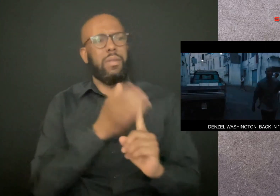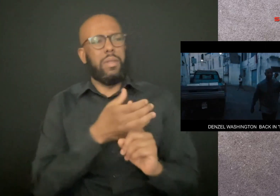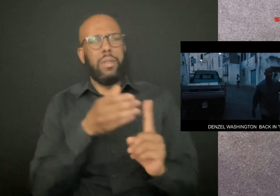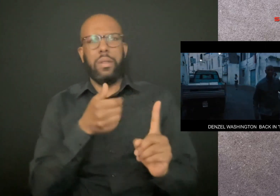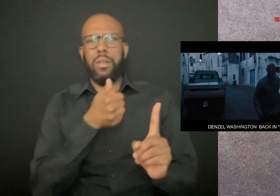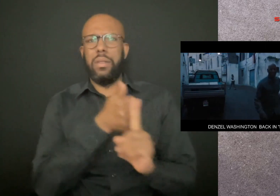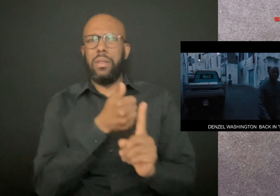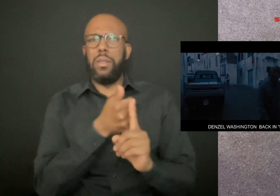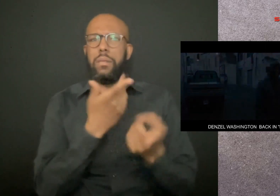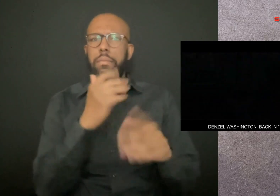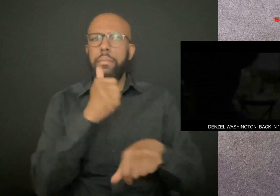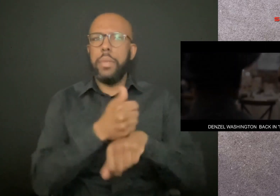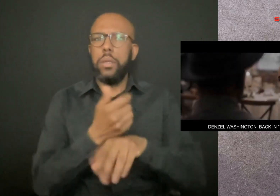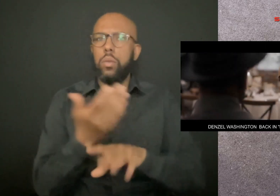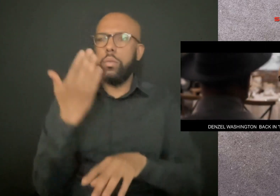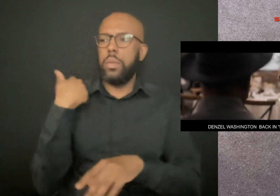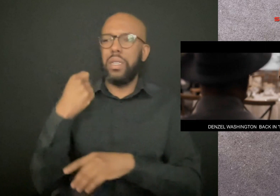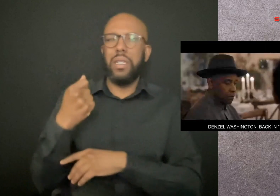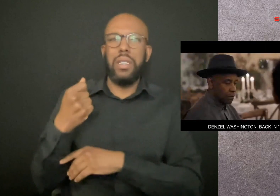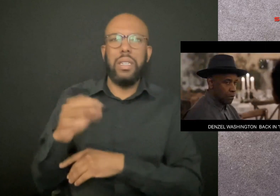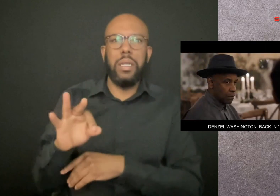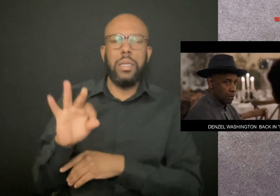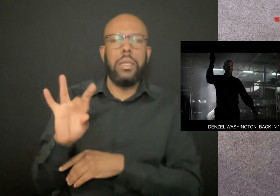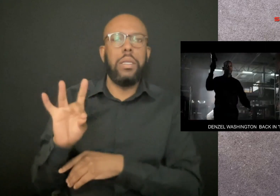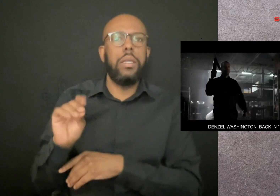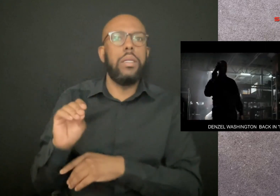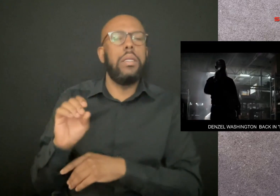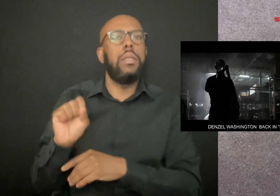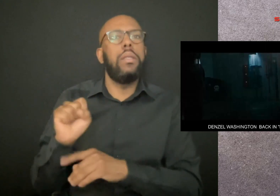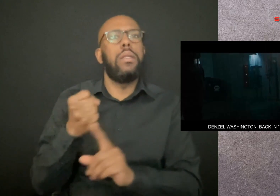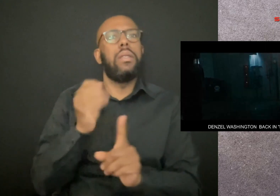The character is based on the 1980s TV series with the same name.